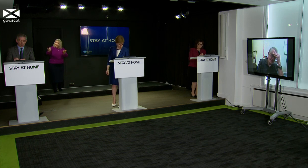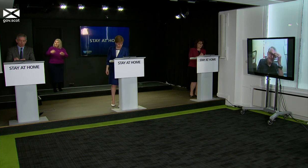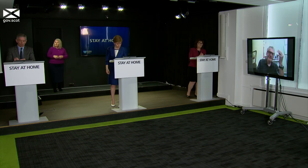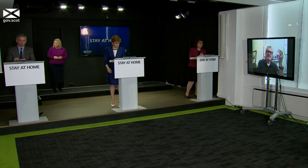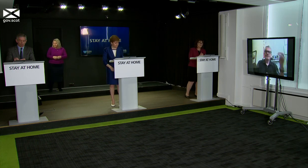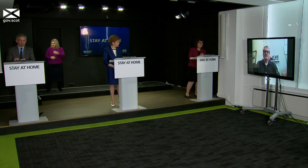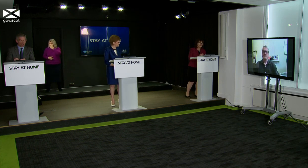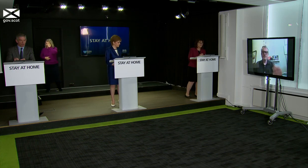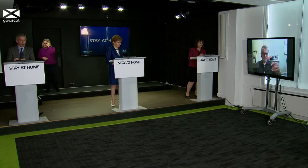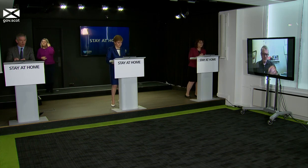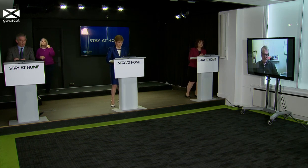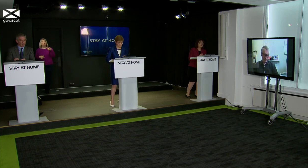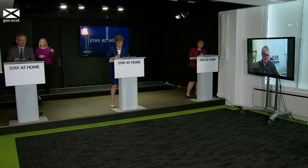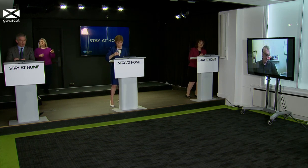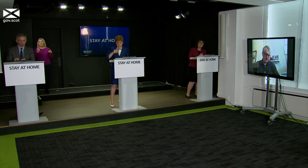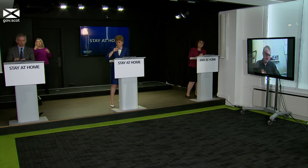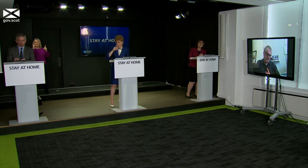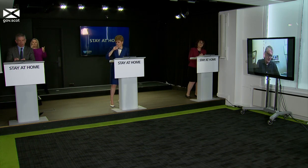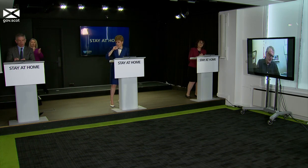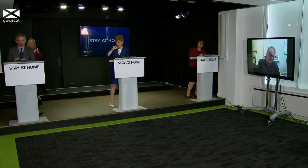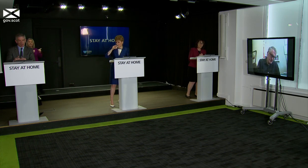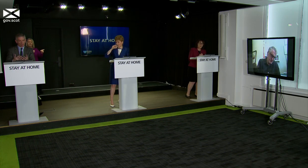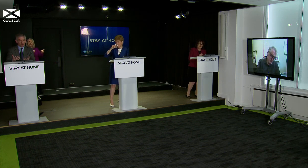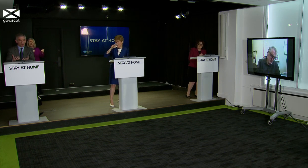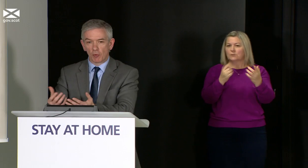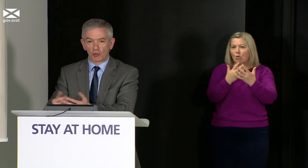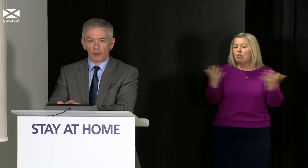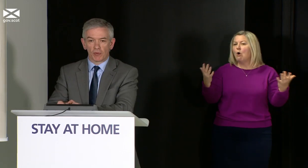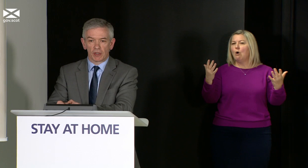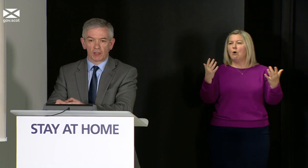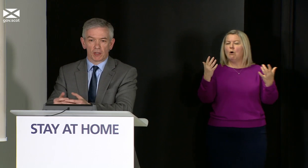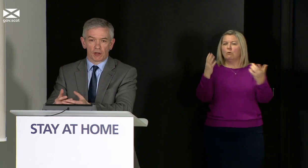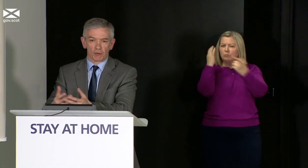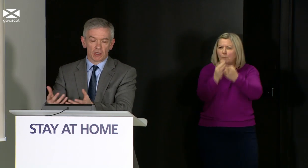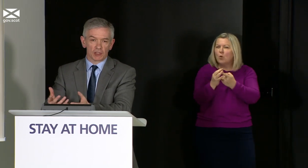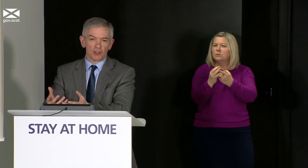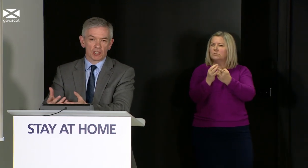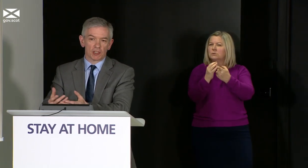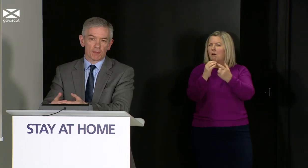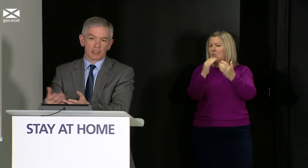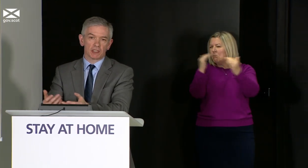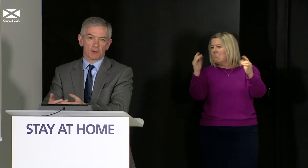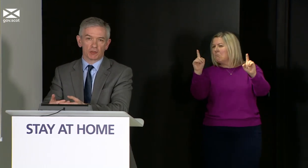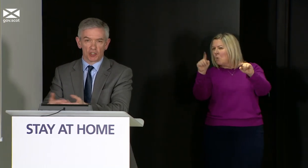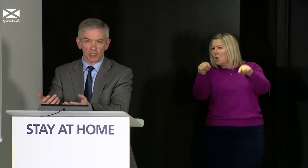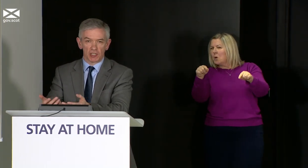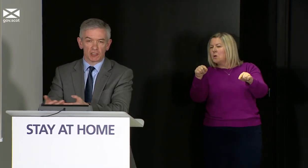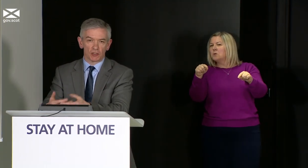So as the First Minister's outlined there, I think there's lots about the high level proposals that we've heard that are of real interest. And the ability to be able to share